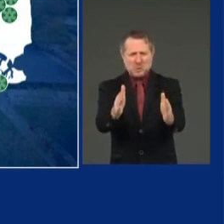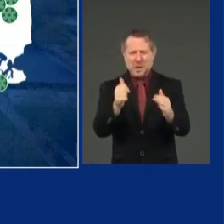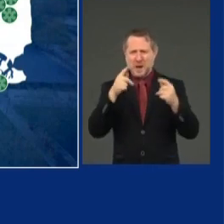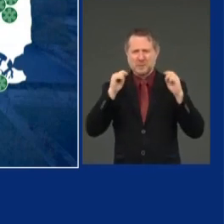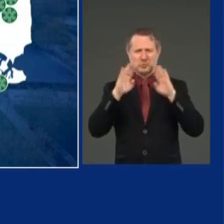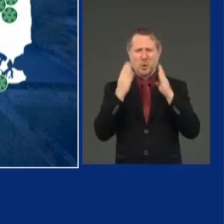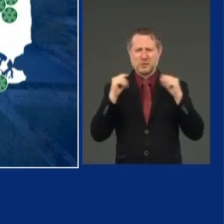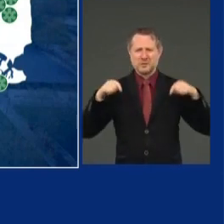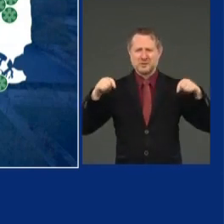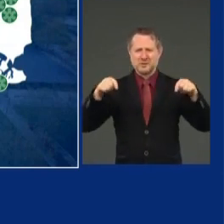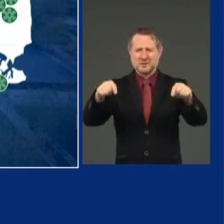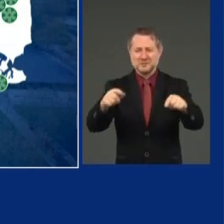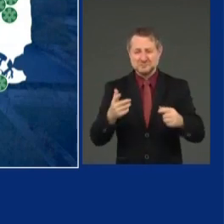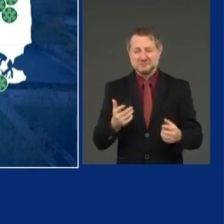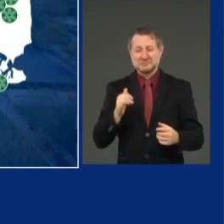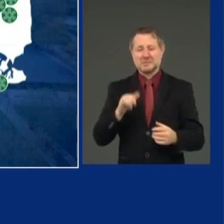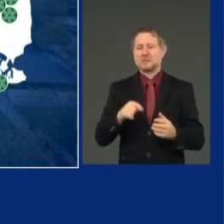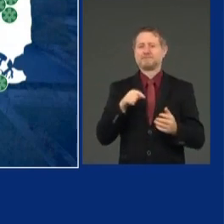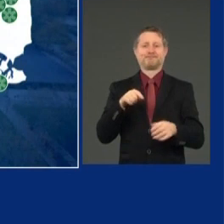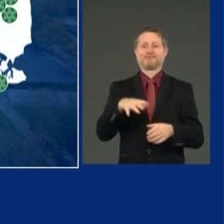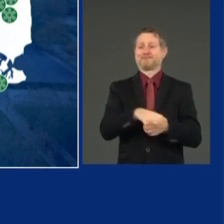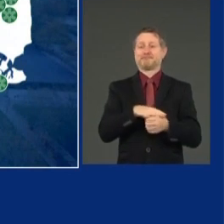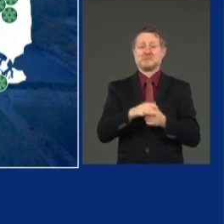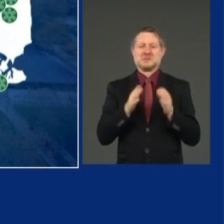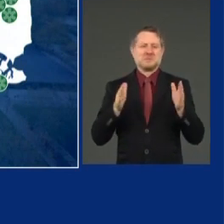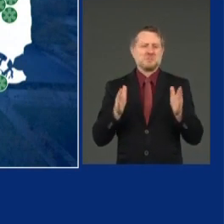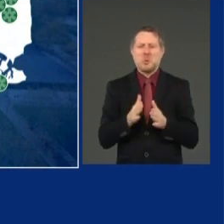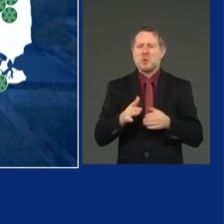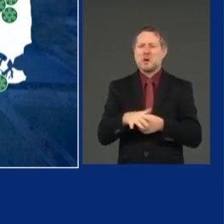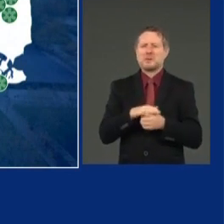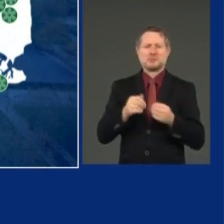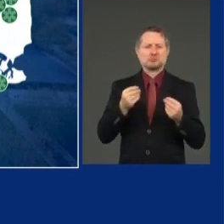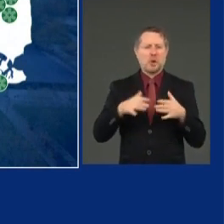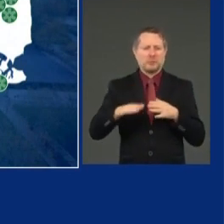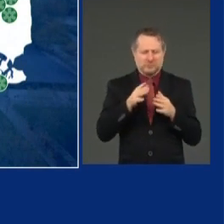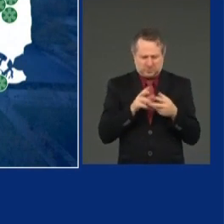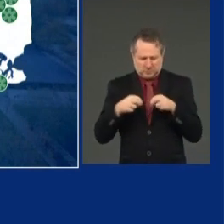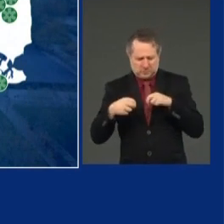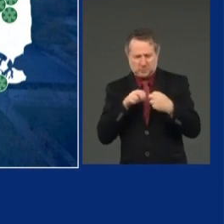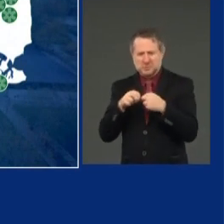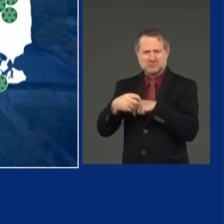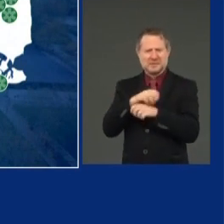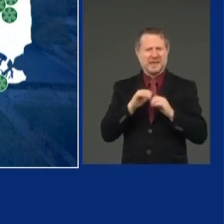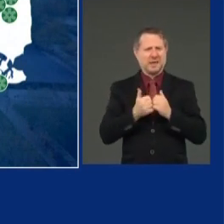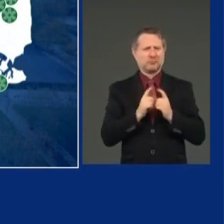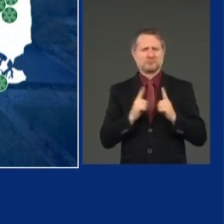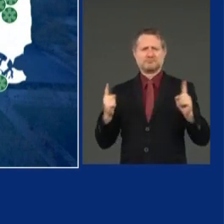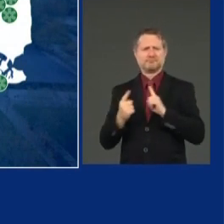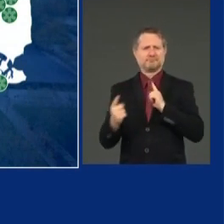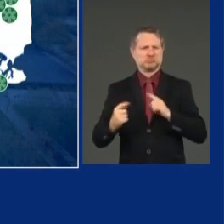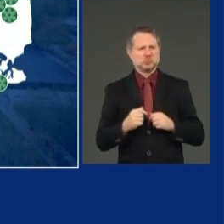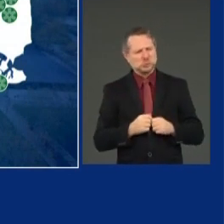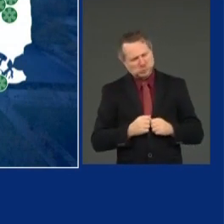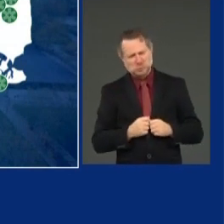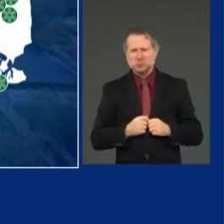HOW DO YOU SOCIALLY DISTANCE IN THE HALLWAYS OF A PUBLIC HOUSING COMPLEX? HOW DO YOU SOCIALLY DISTANCE IN